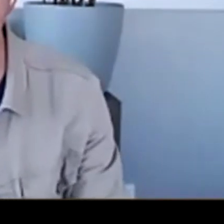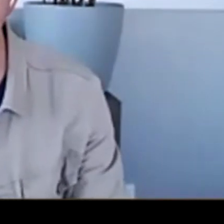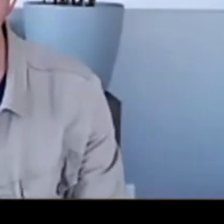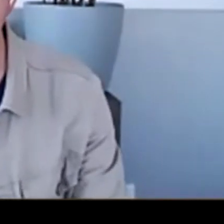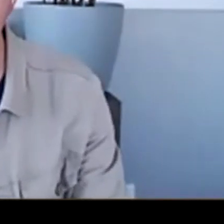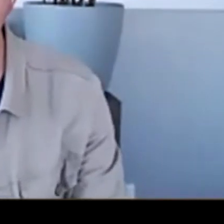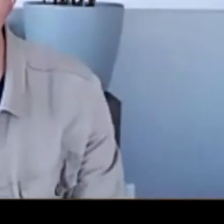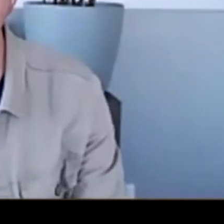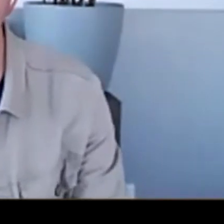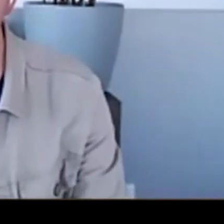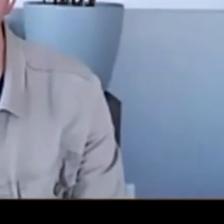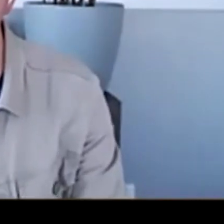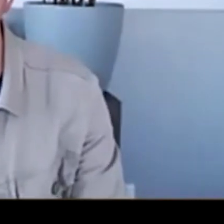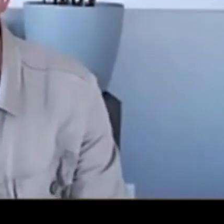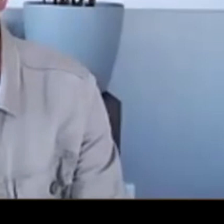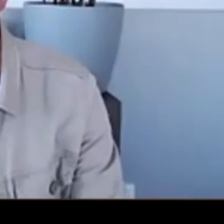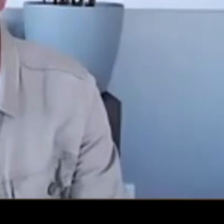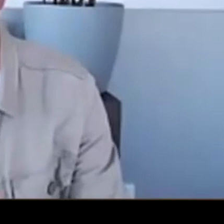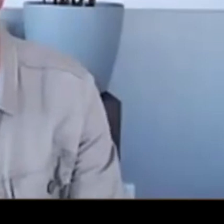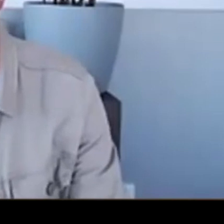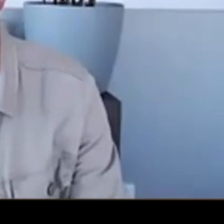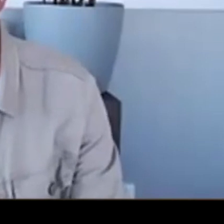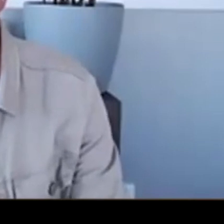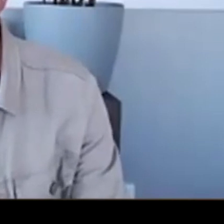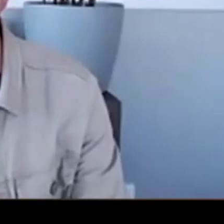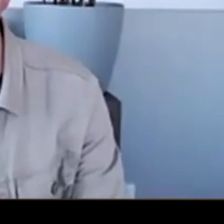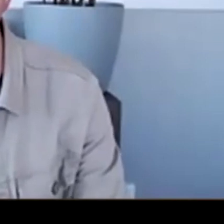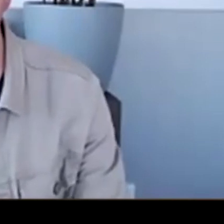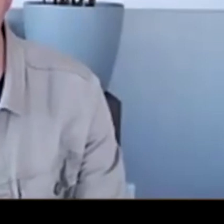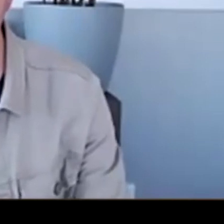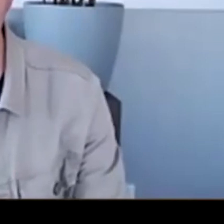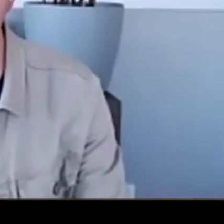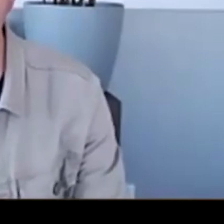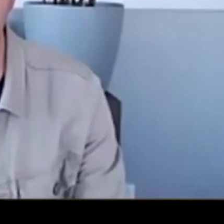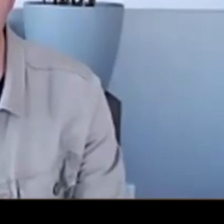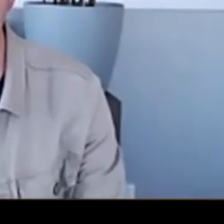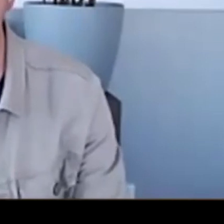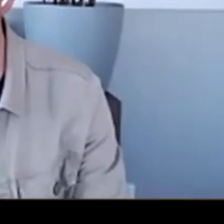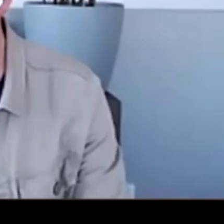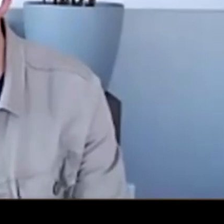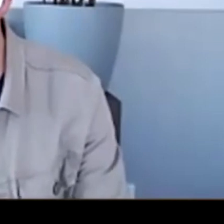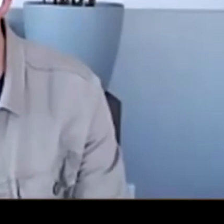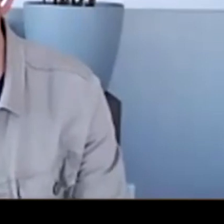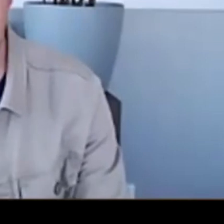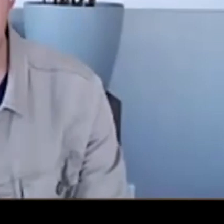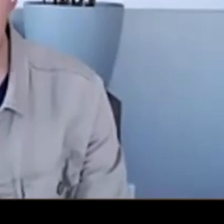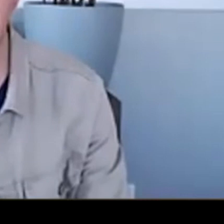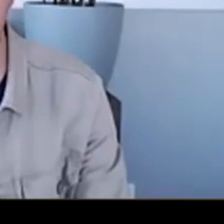drive an inclusive future but who is actually left behind as we as we push forward, as technology